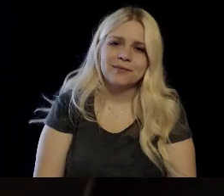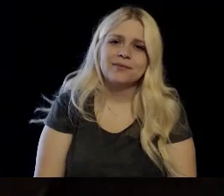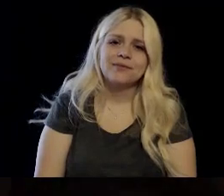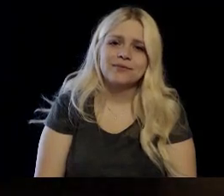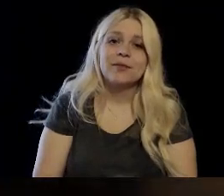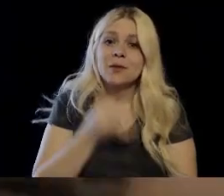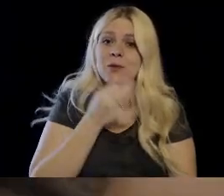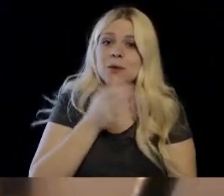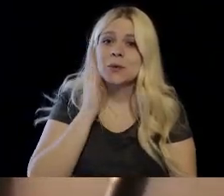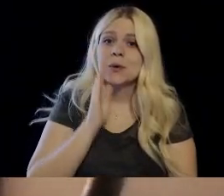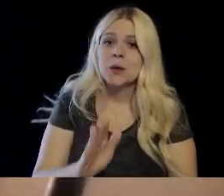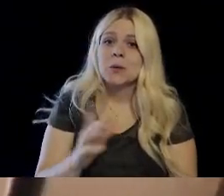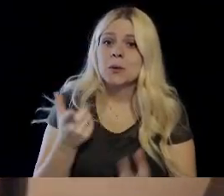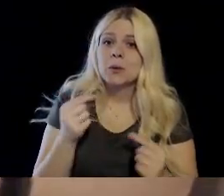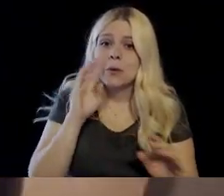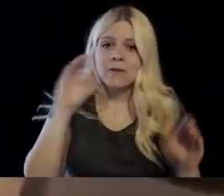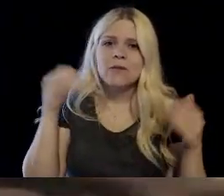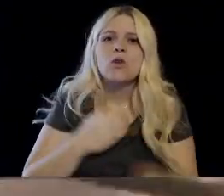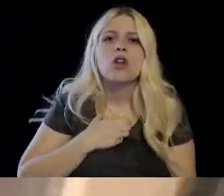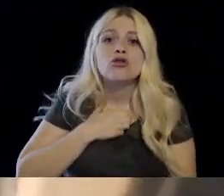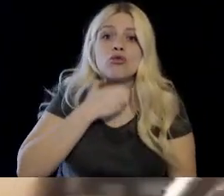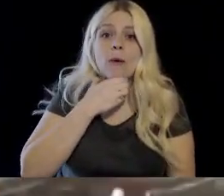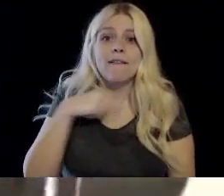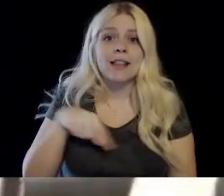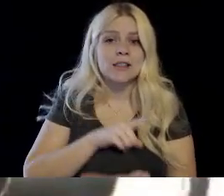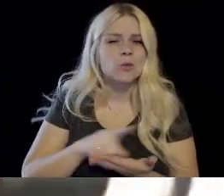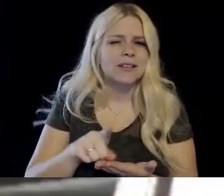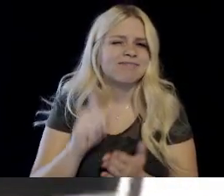giraffes, Robbie, later in the week. Okay, shutting the door.